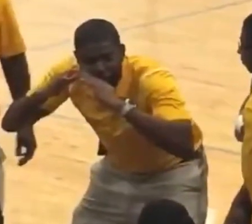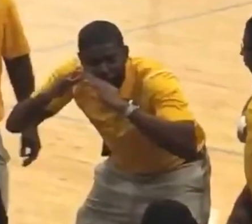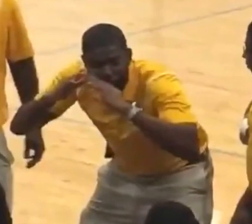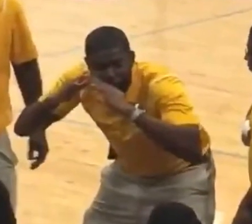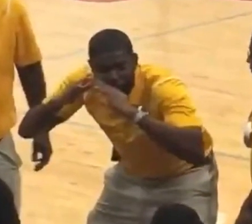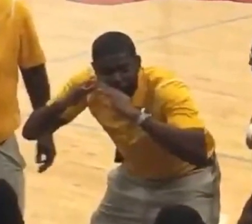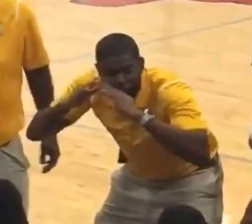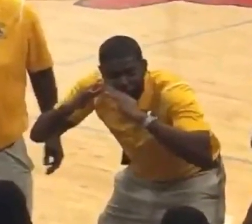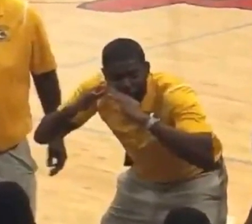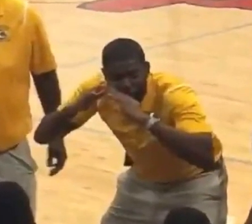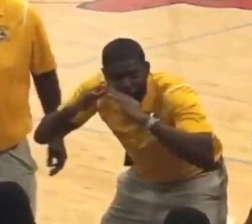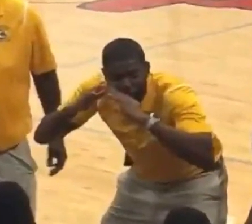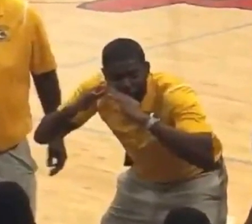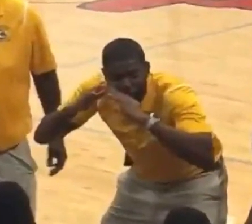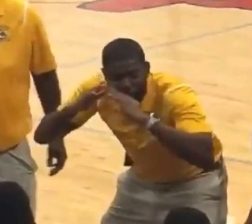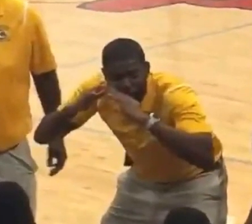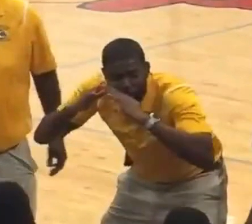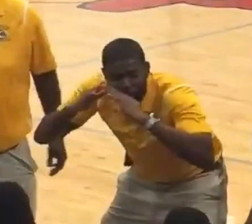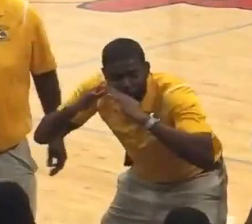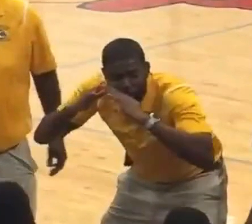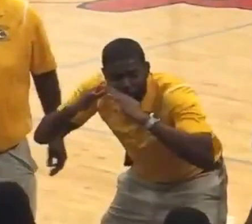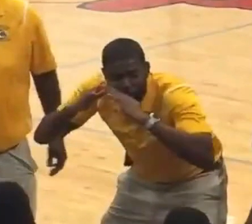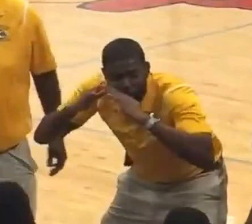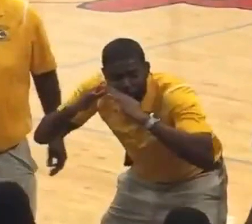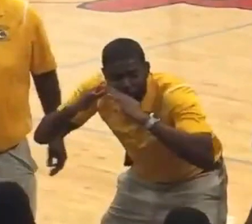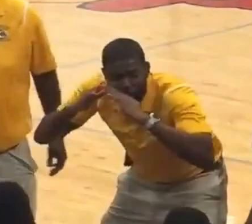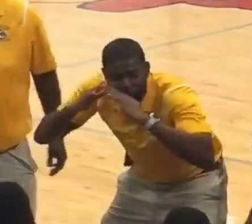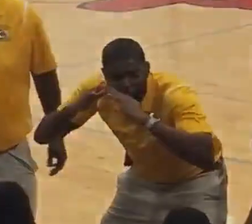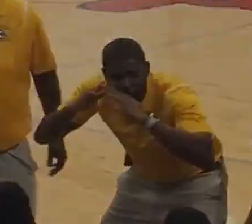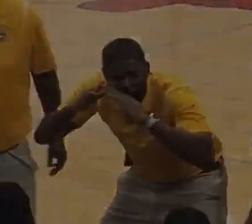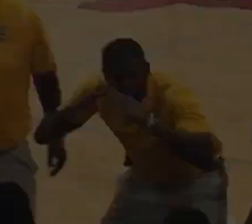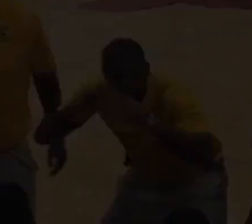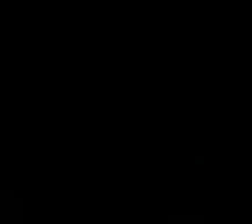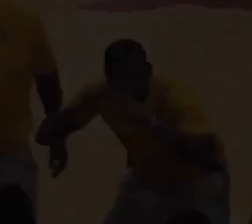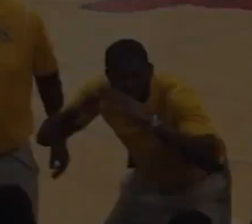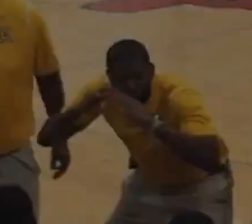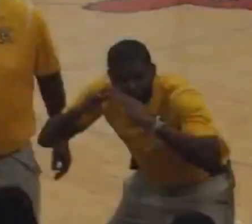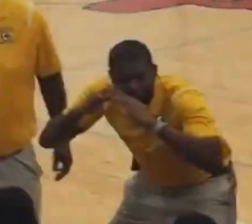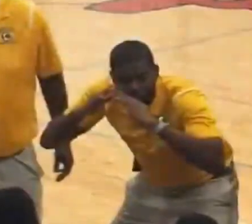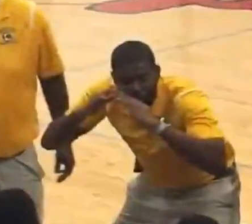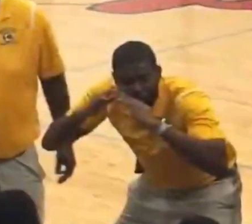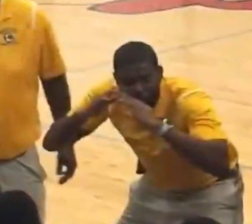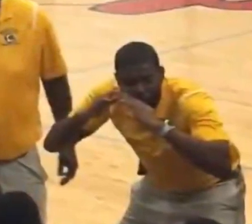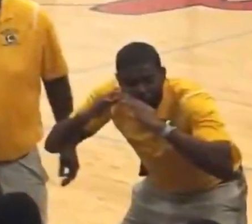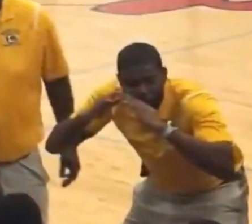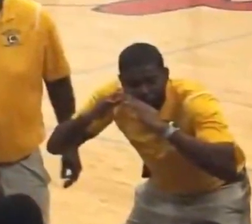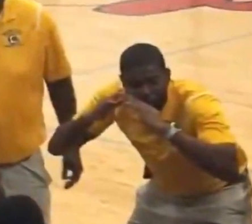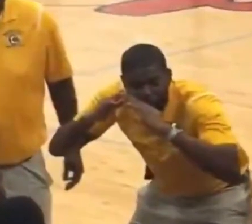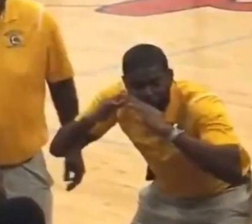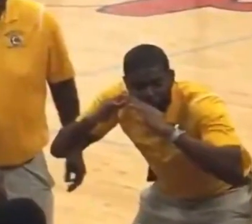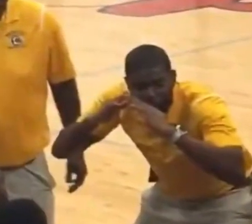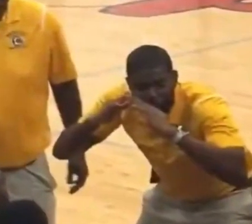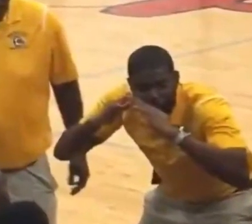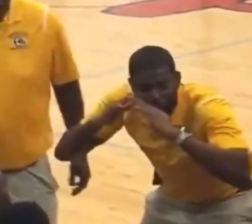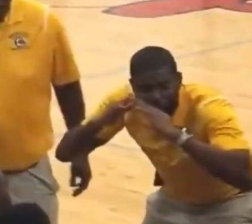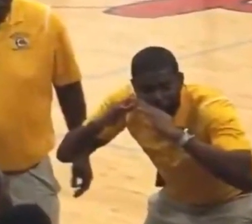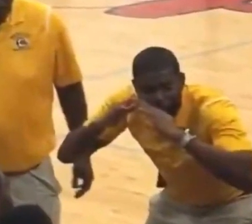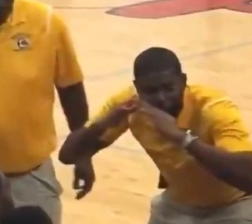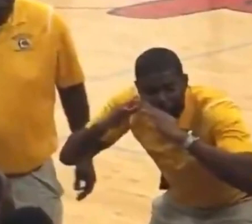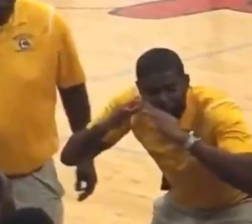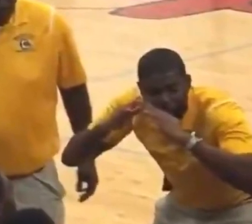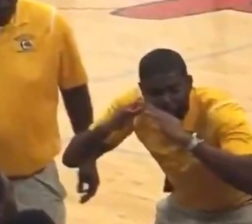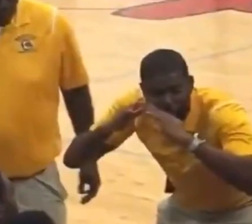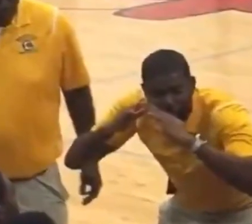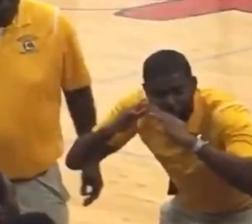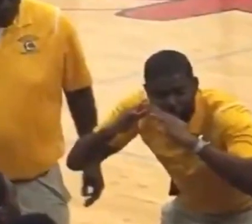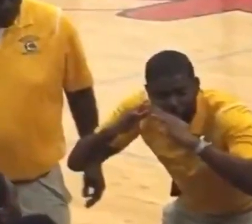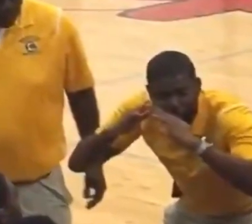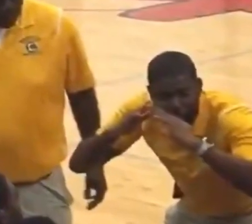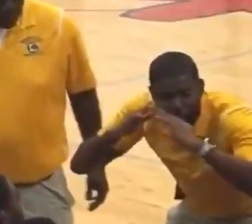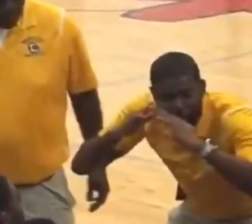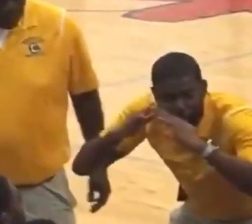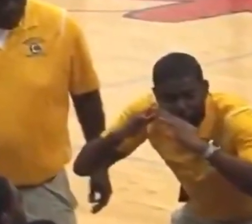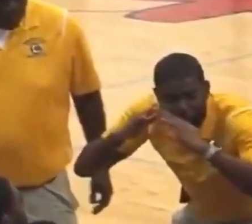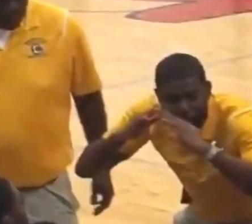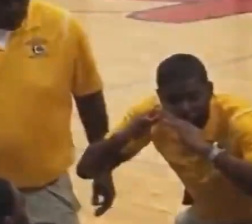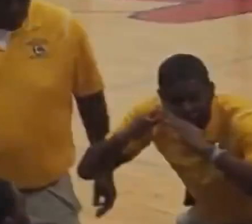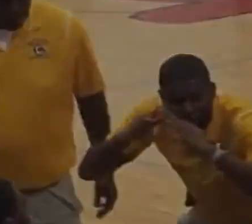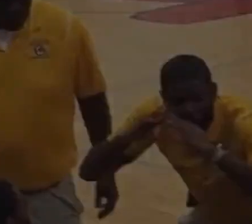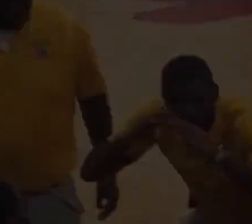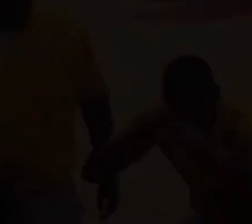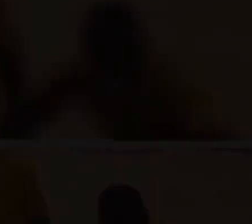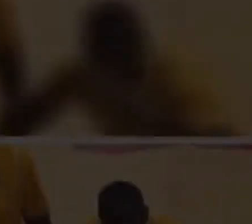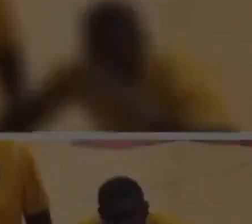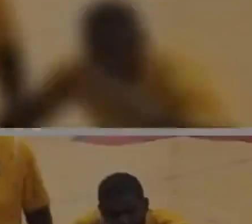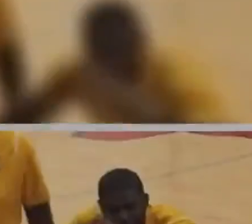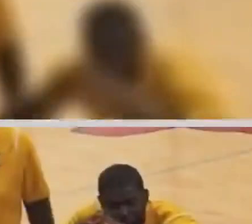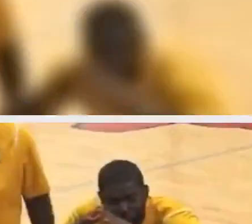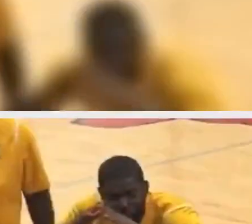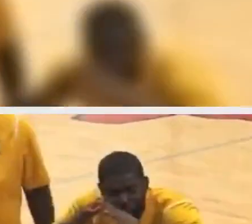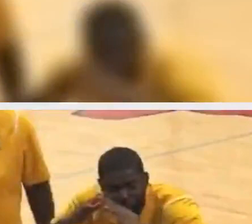" The Mississippi School for the Deaf told "GMA" in a statement that White had a conversation with his players where they were asking about strategies for offense and he proceeded to explain